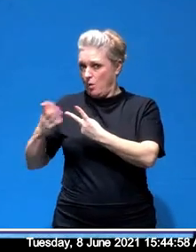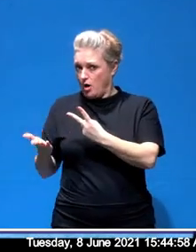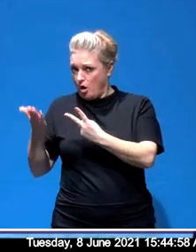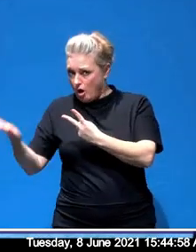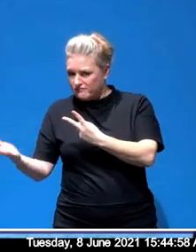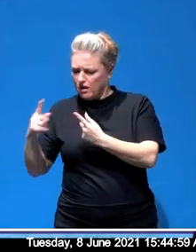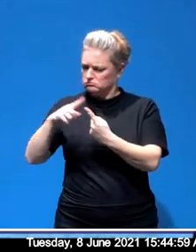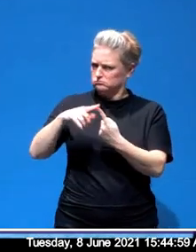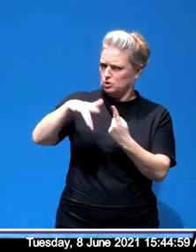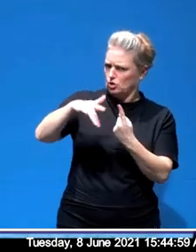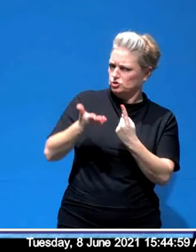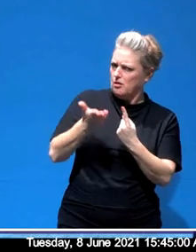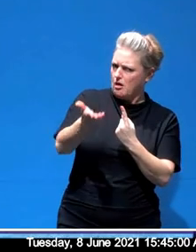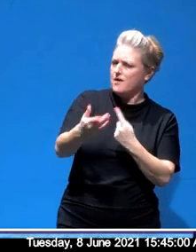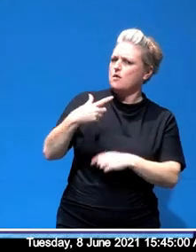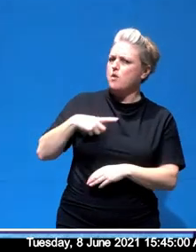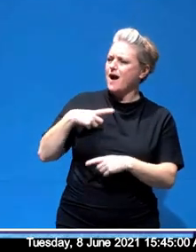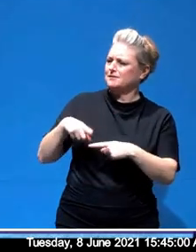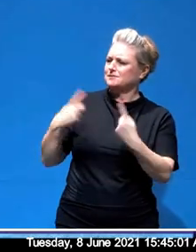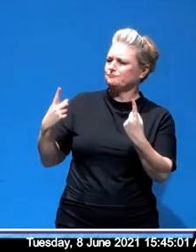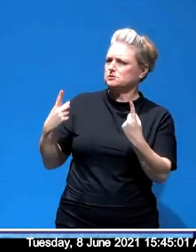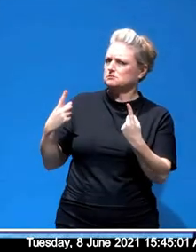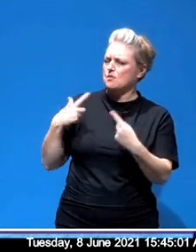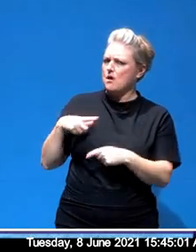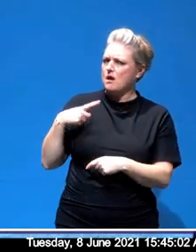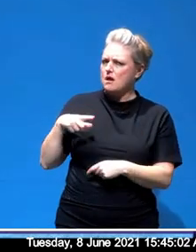way and one was not, or offered support in that way and the other was not?